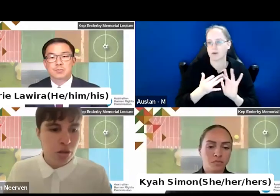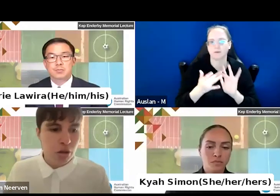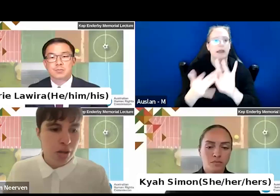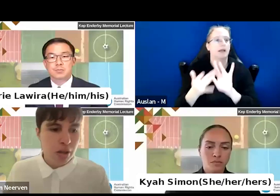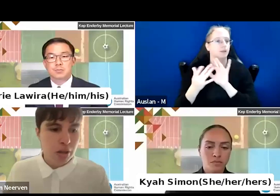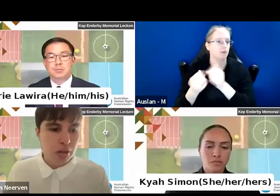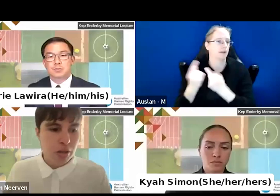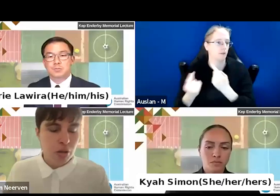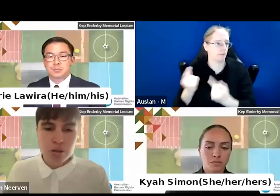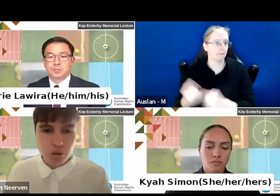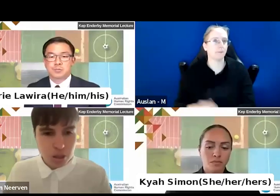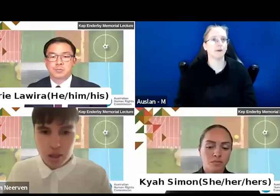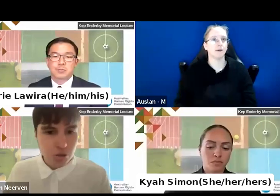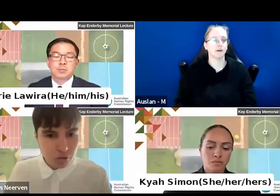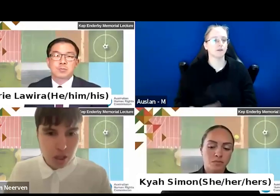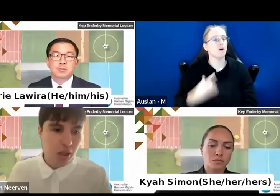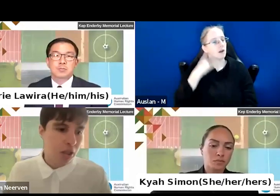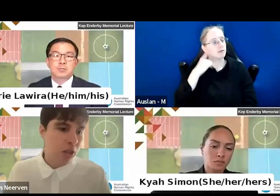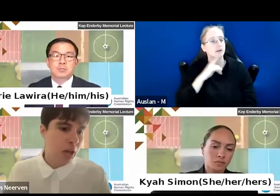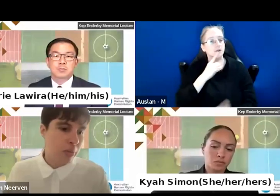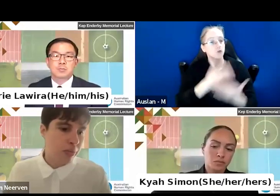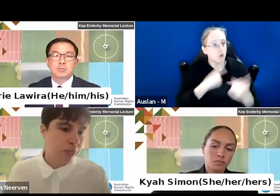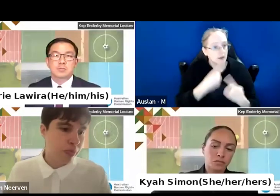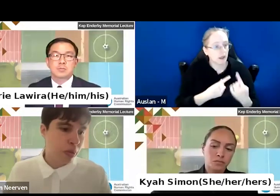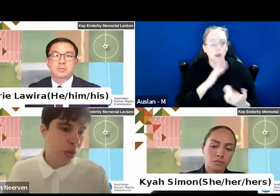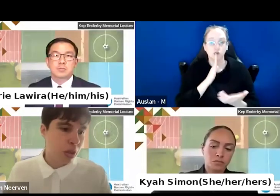So I think, you know, storytelling, truth telling,